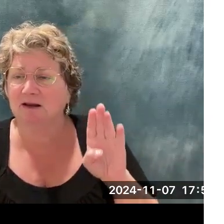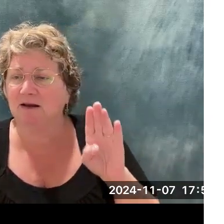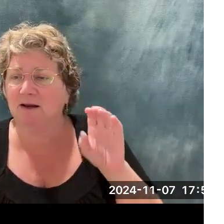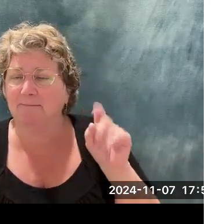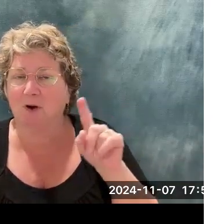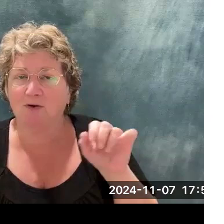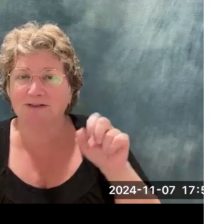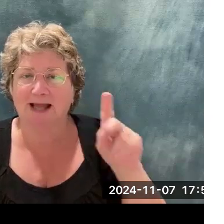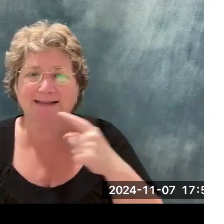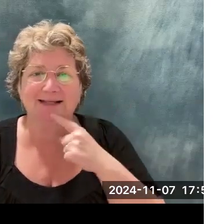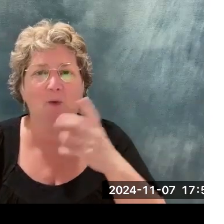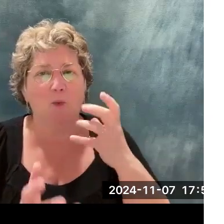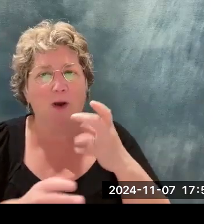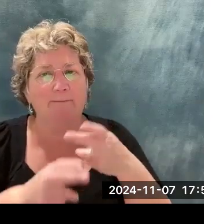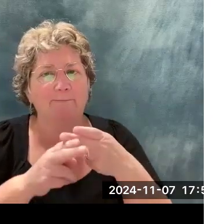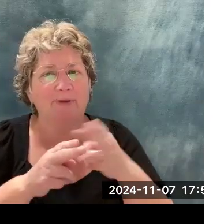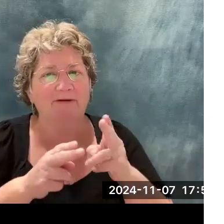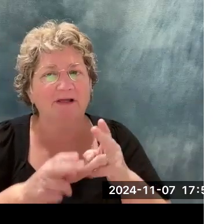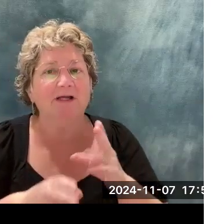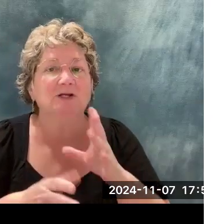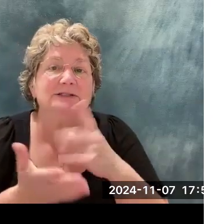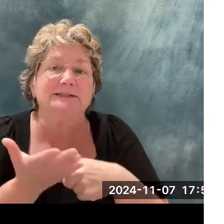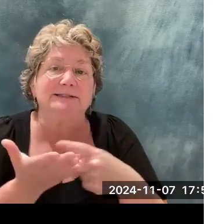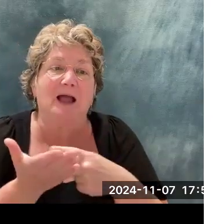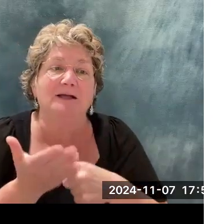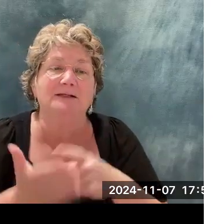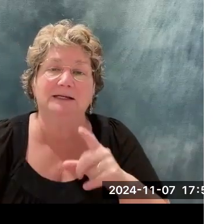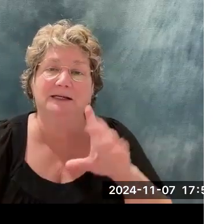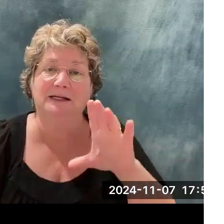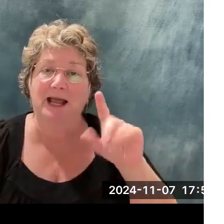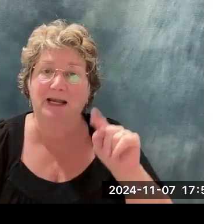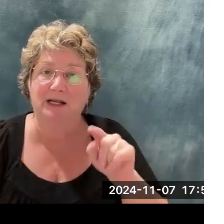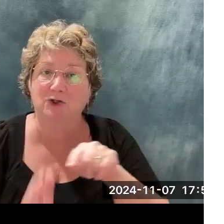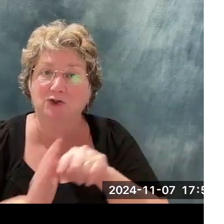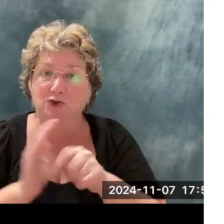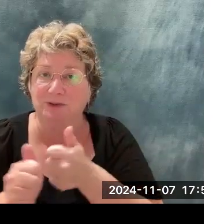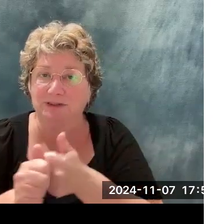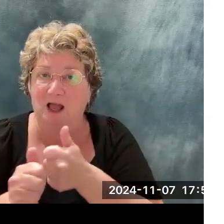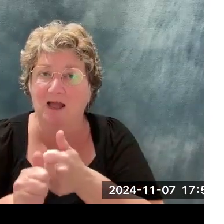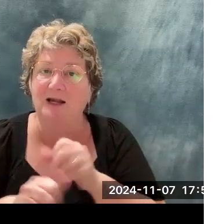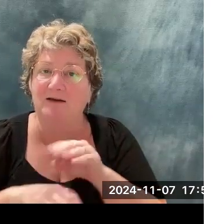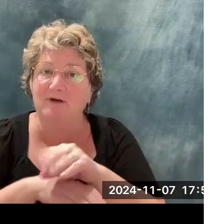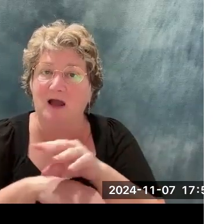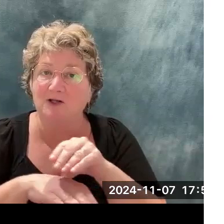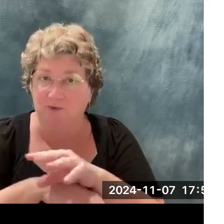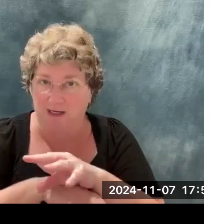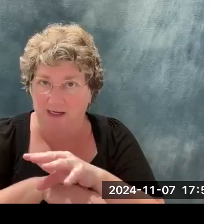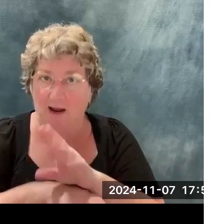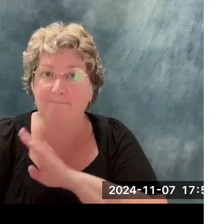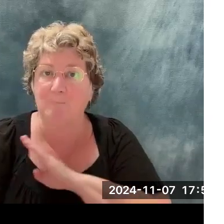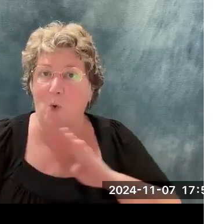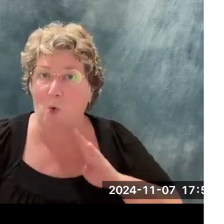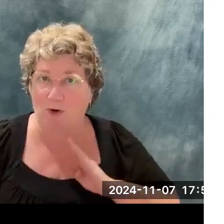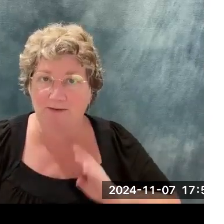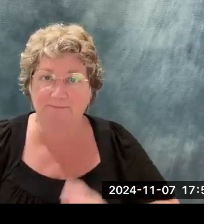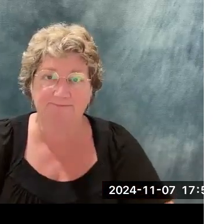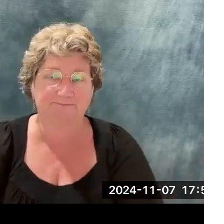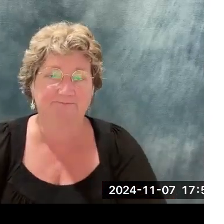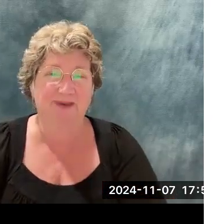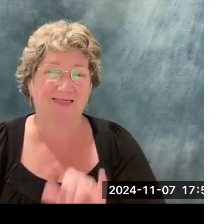The Connecticut Suicide Advisory Board is an organization, a coalition, I should say,